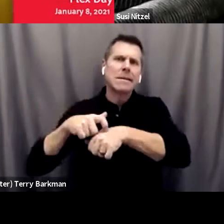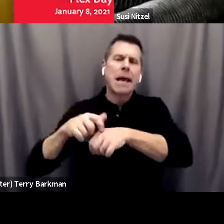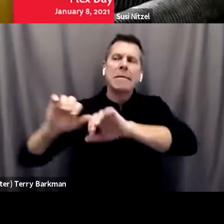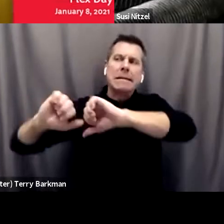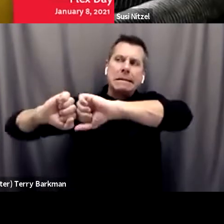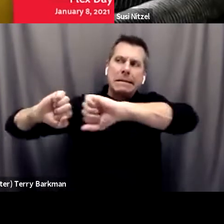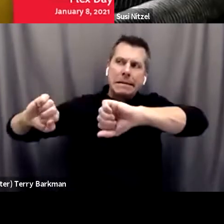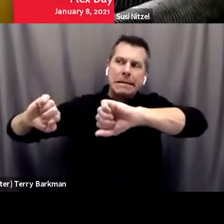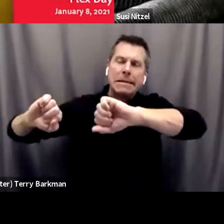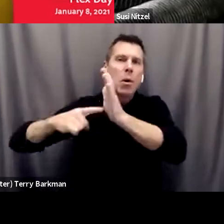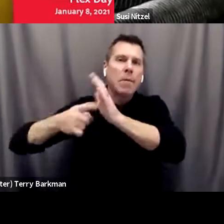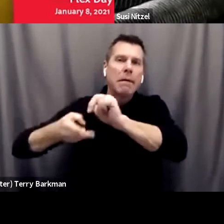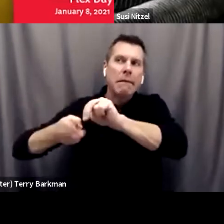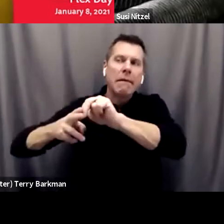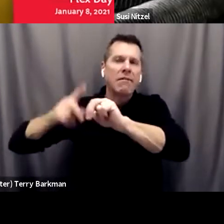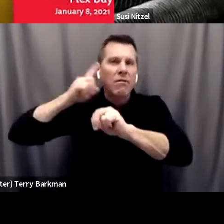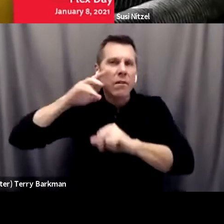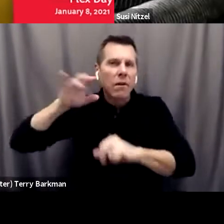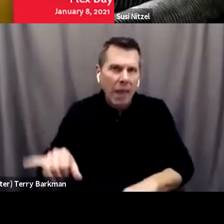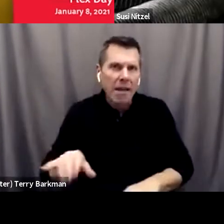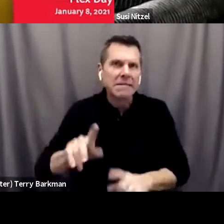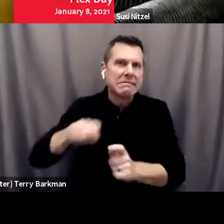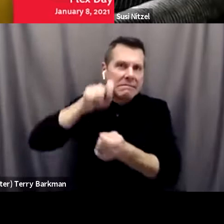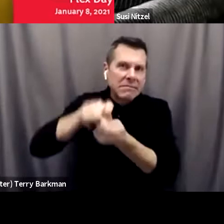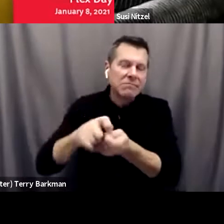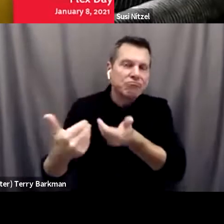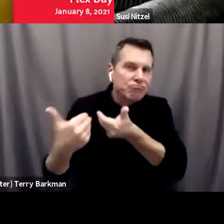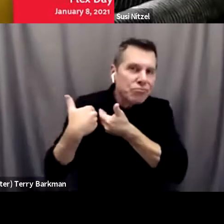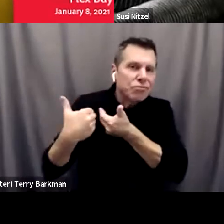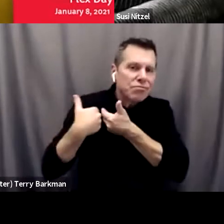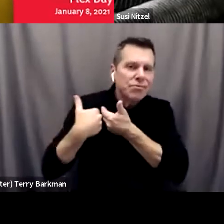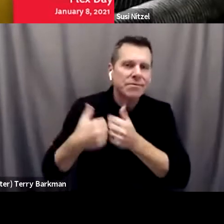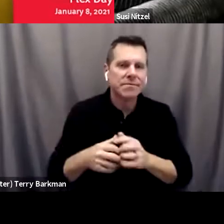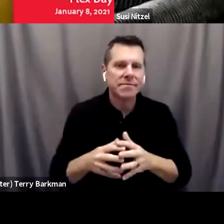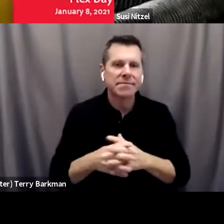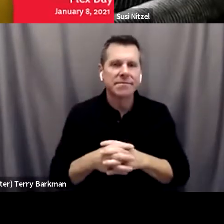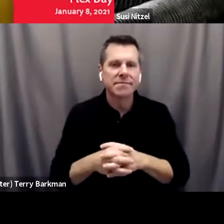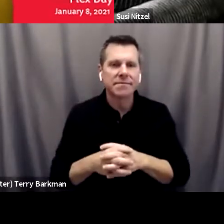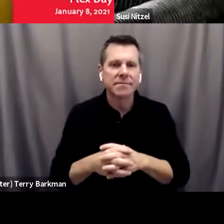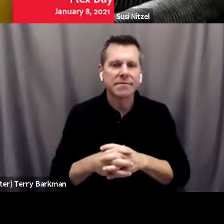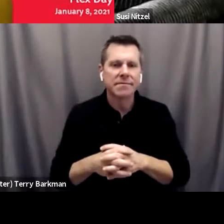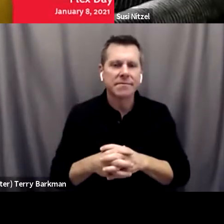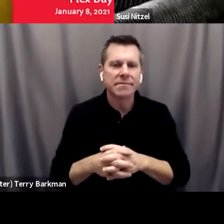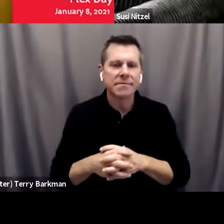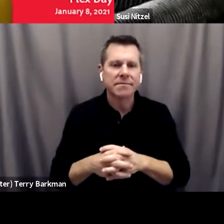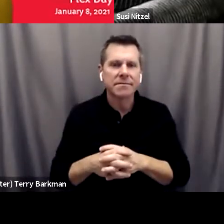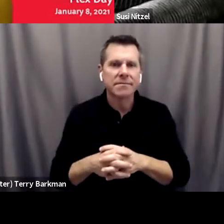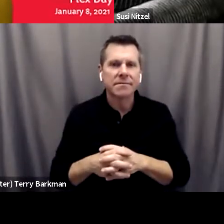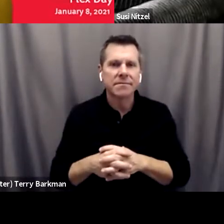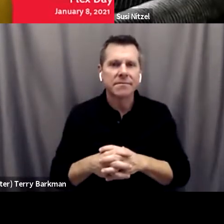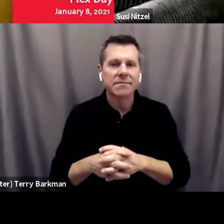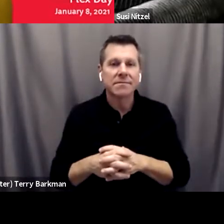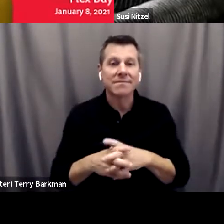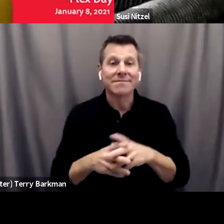be able to do that. So that it's it's the I guess it's so that it's more of sort of Janine says like a faculty liaison, it would